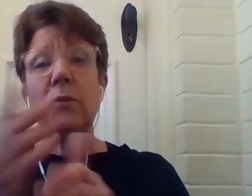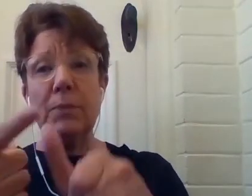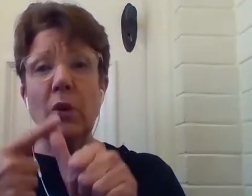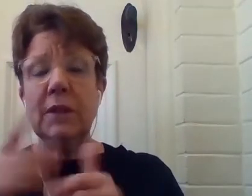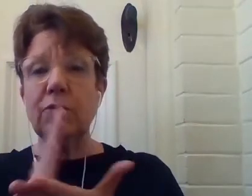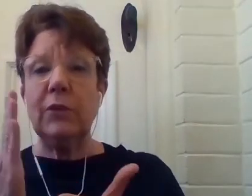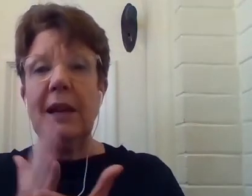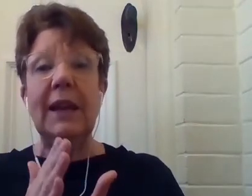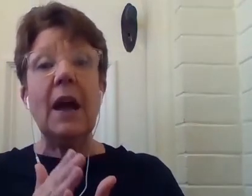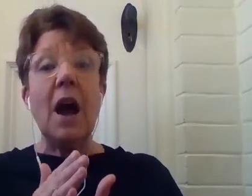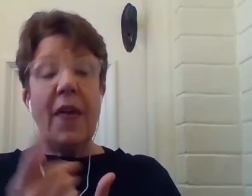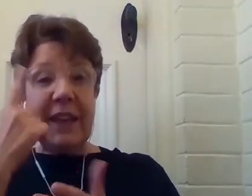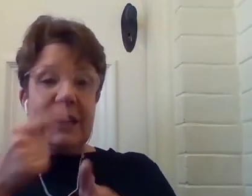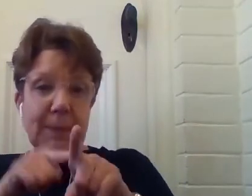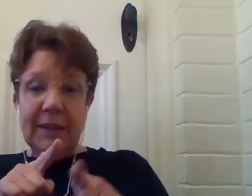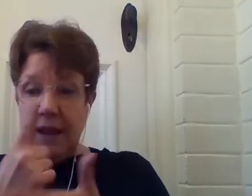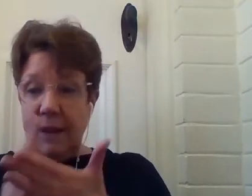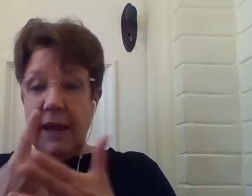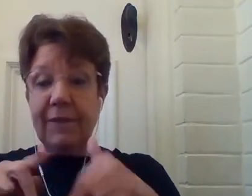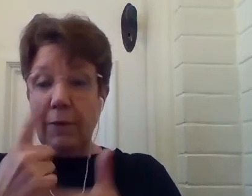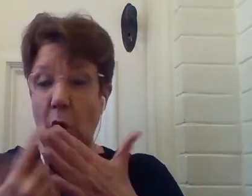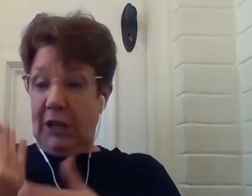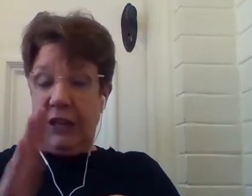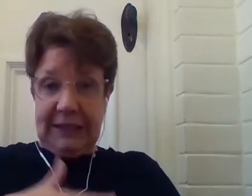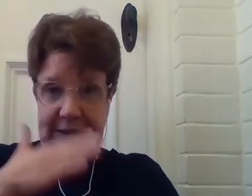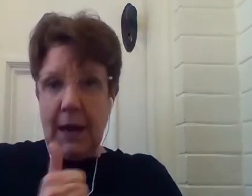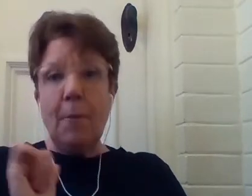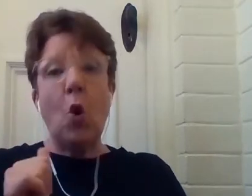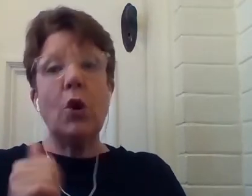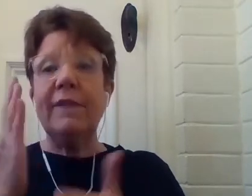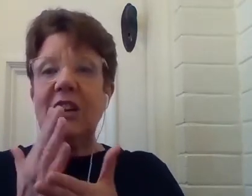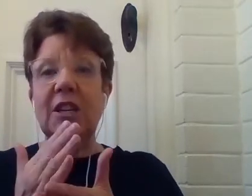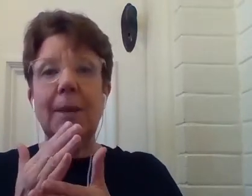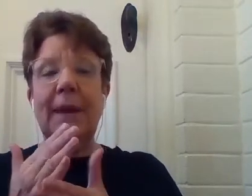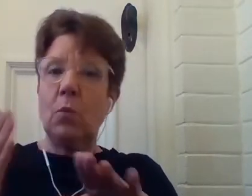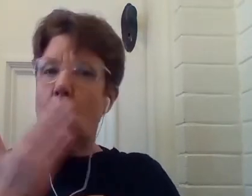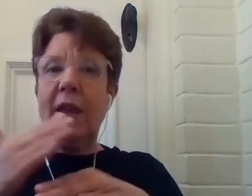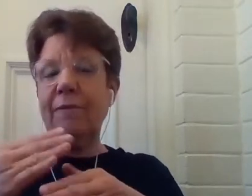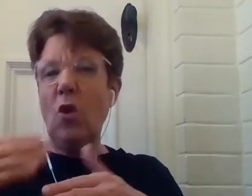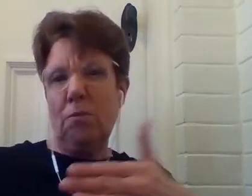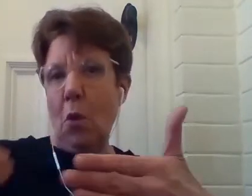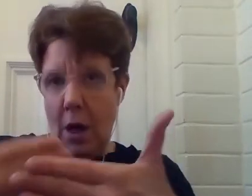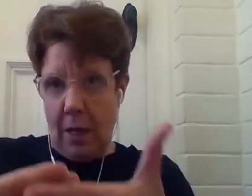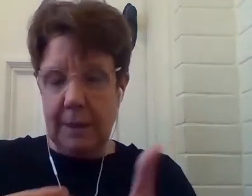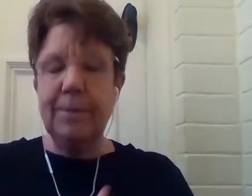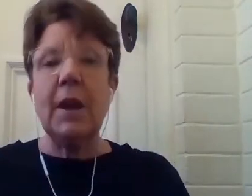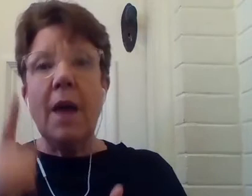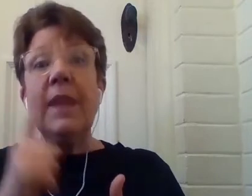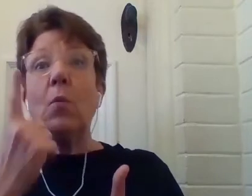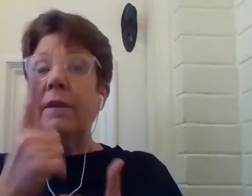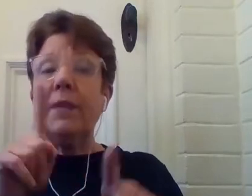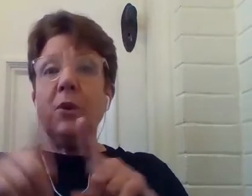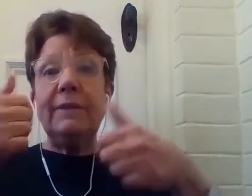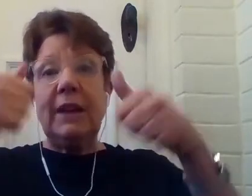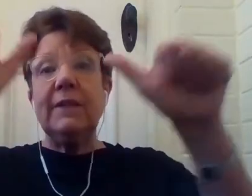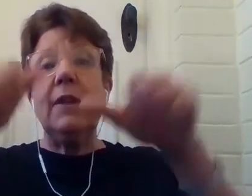been out there for a while. One effective strategic is analysing